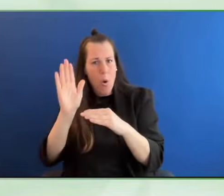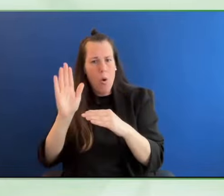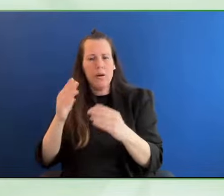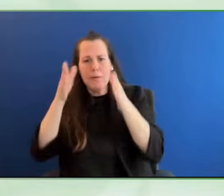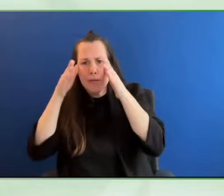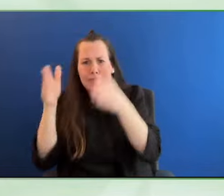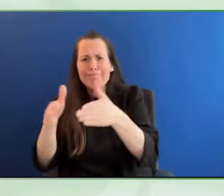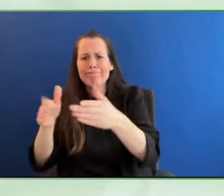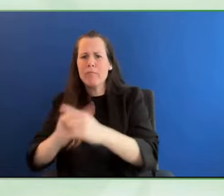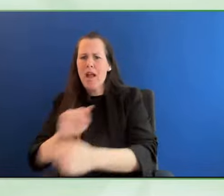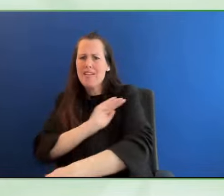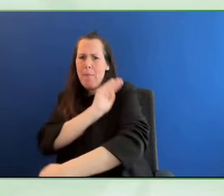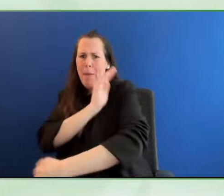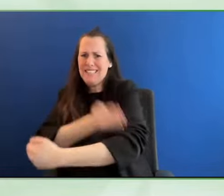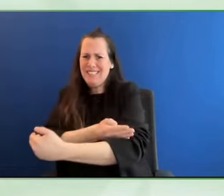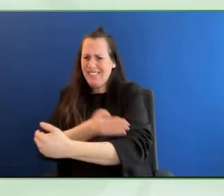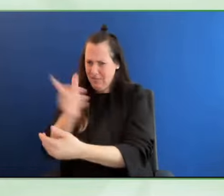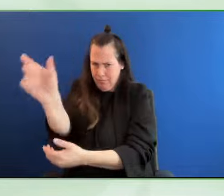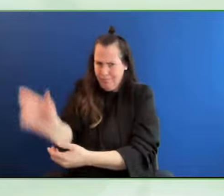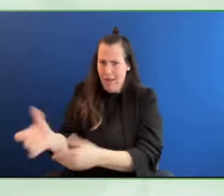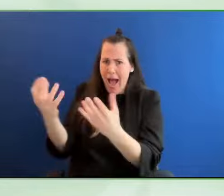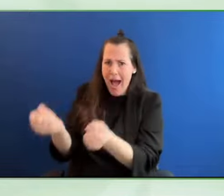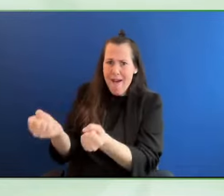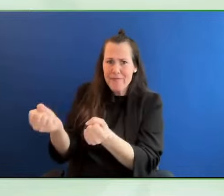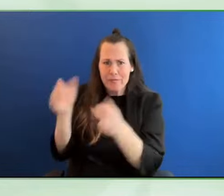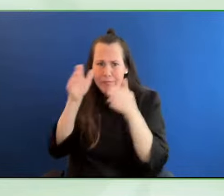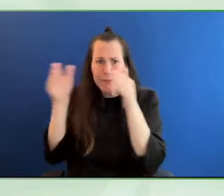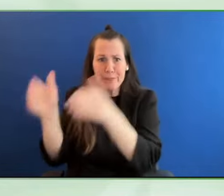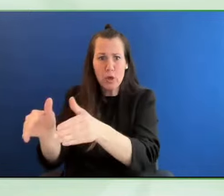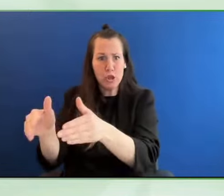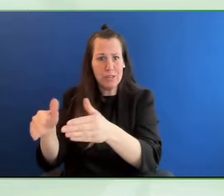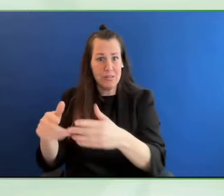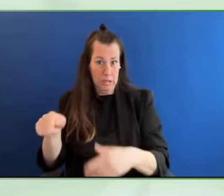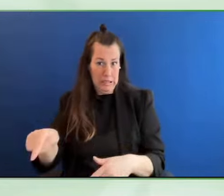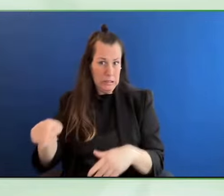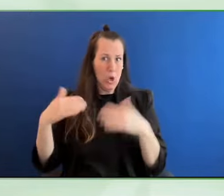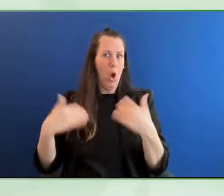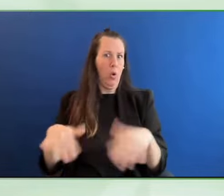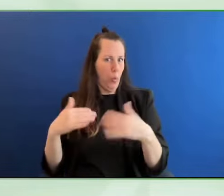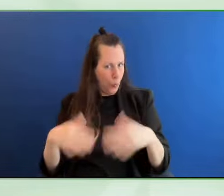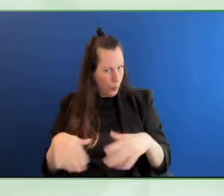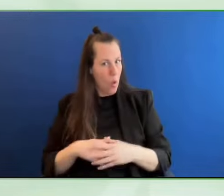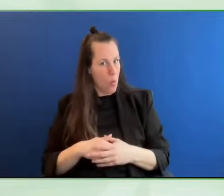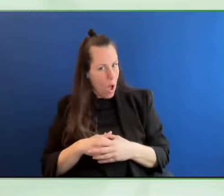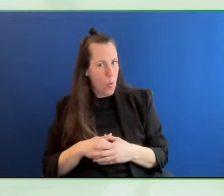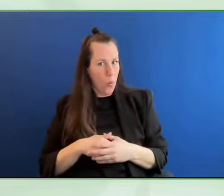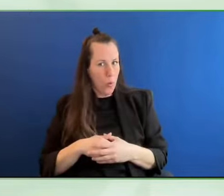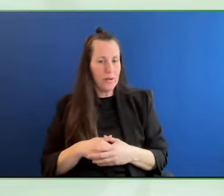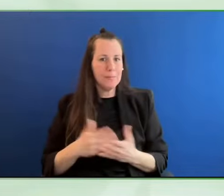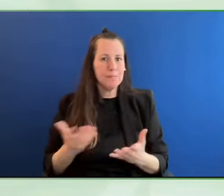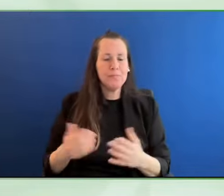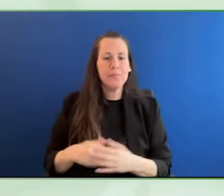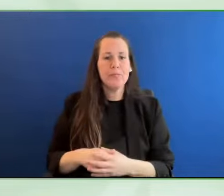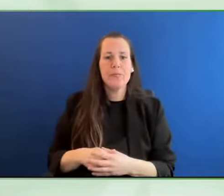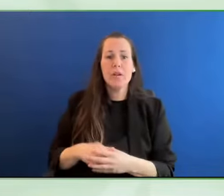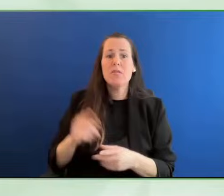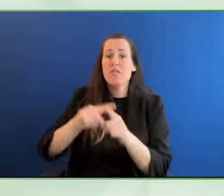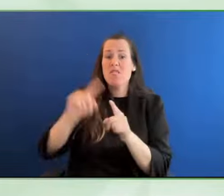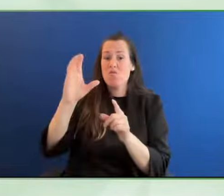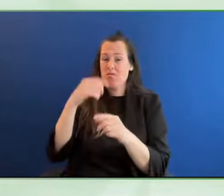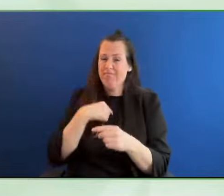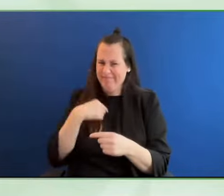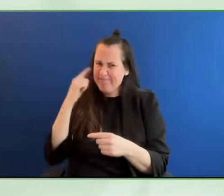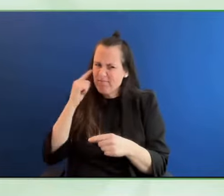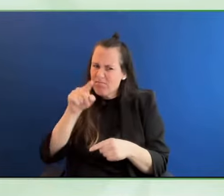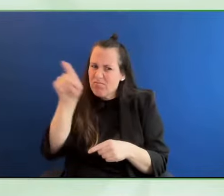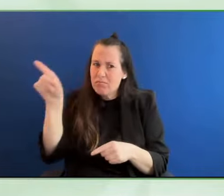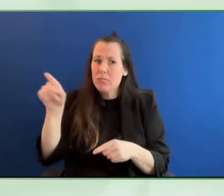One thing a company can focus on is, what have you always done?